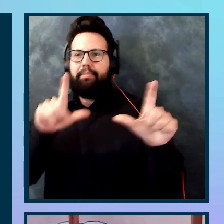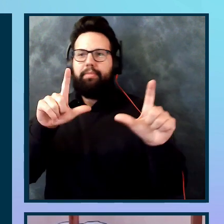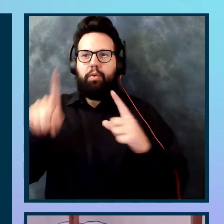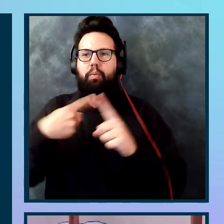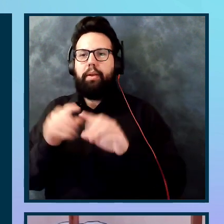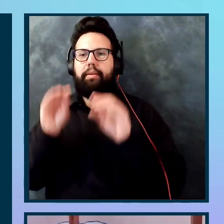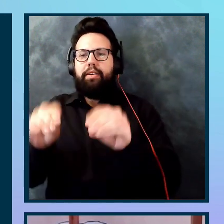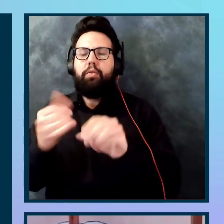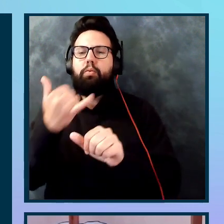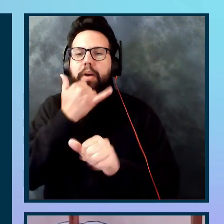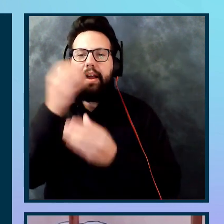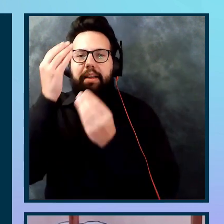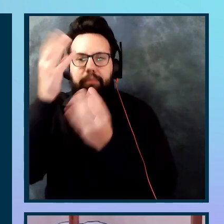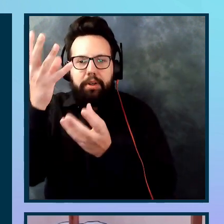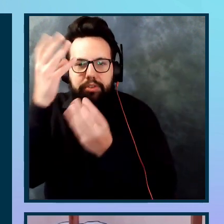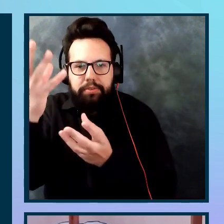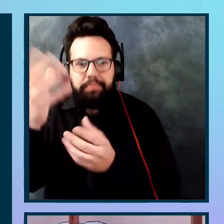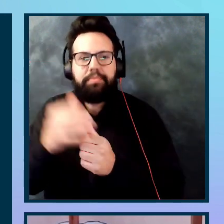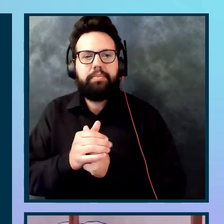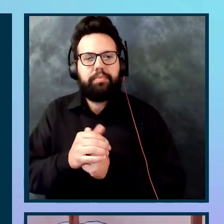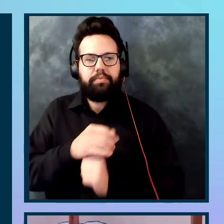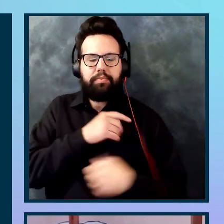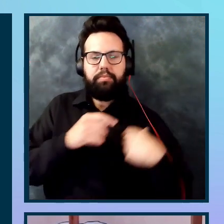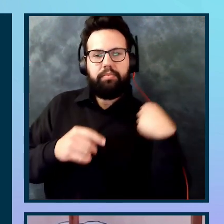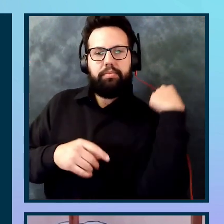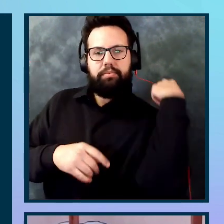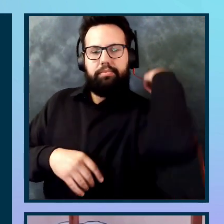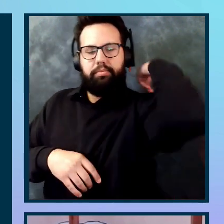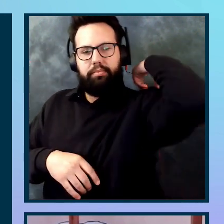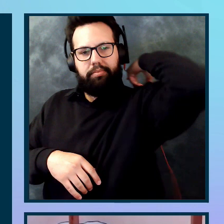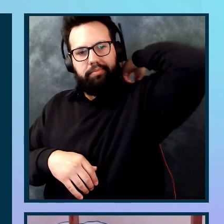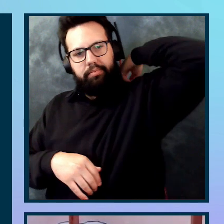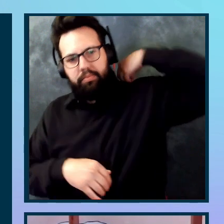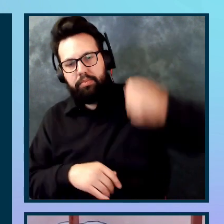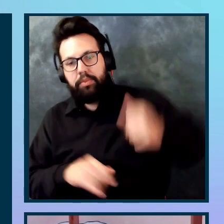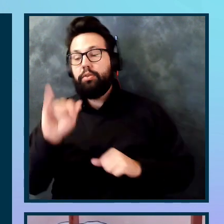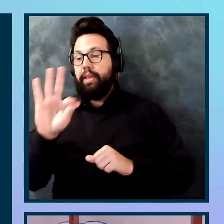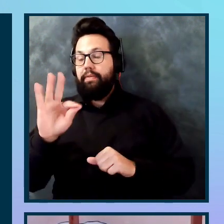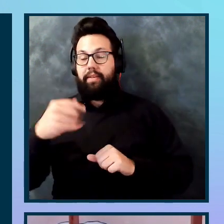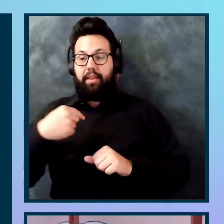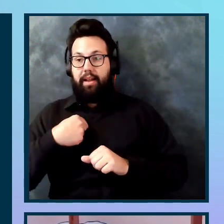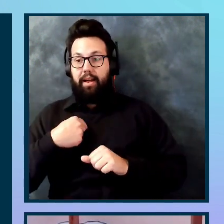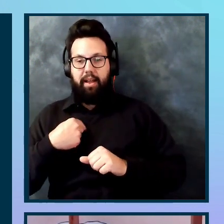so given that I am on the Log in page, and I entered my username and password incorrectly,